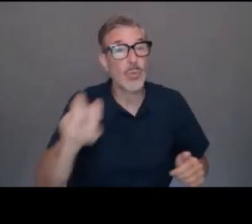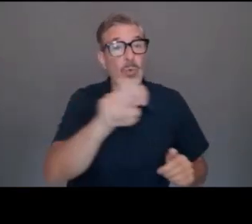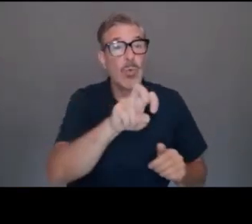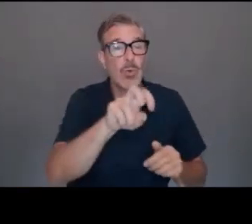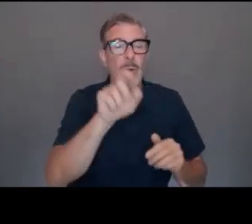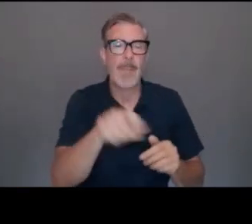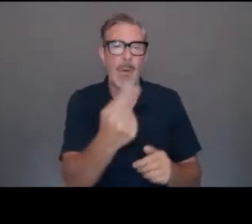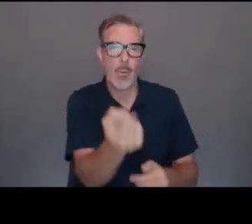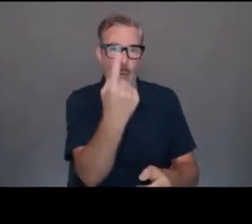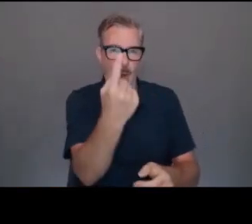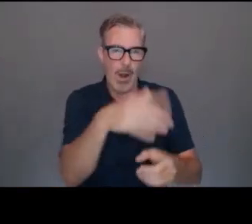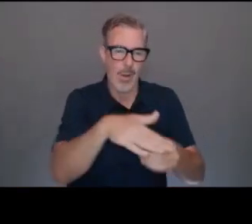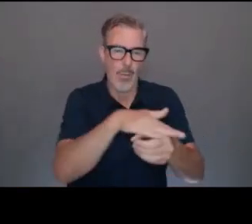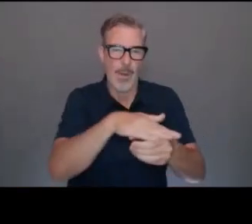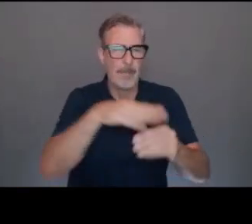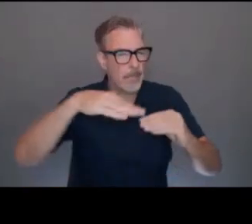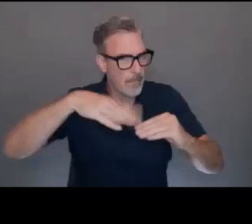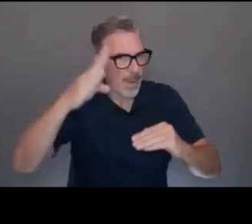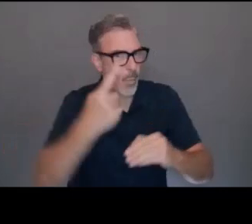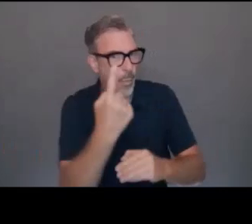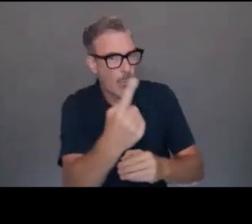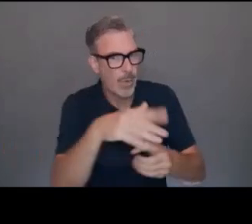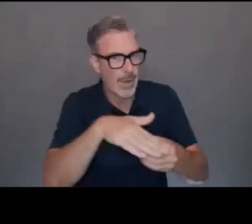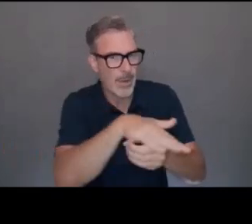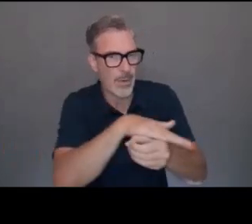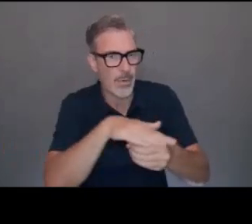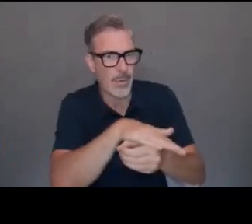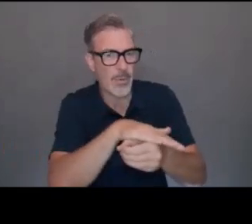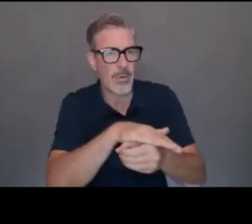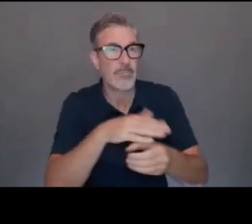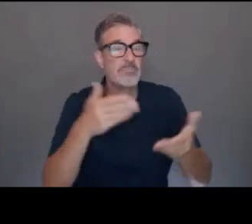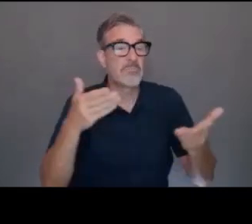and projects that are self-presented are eligible for activities within Canada.